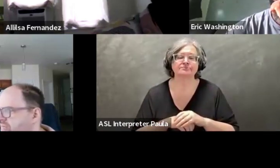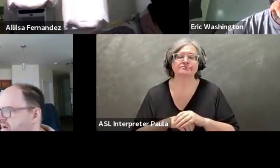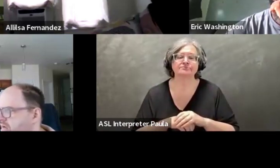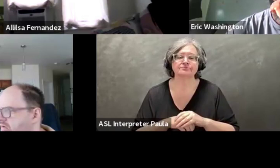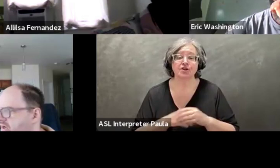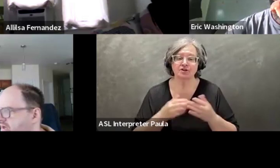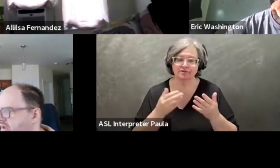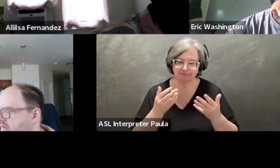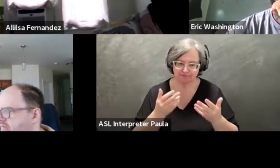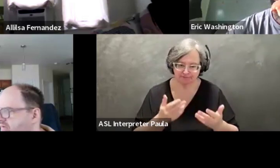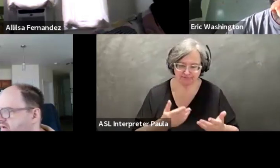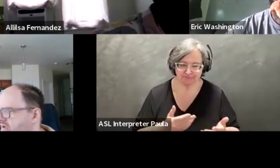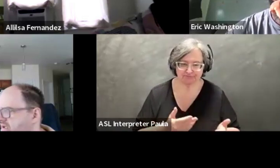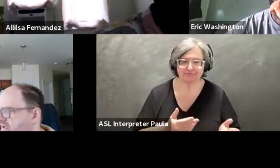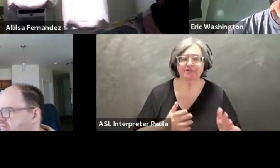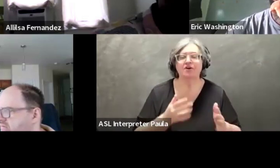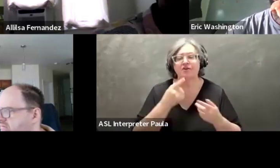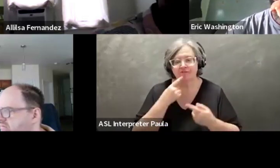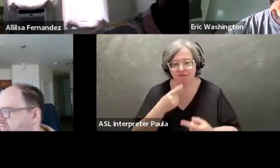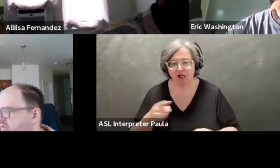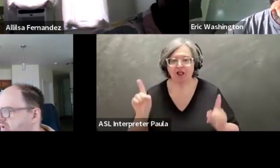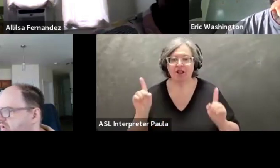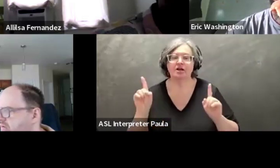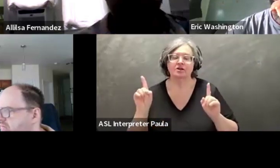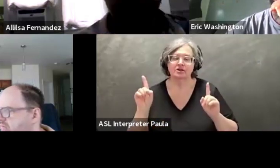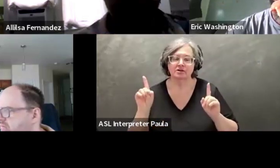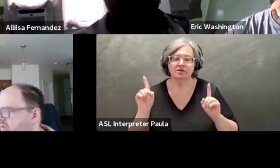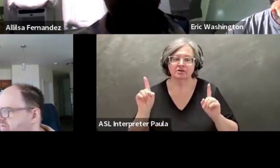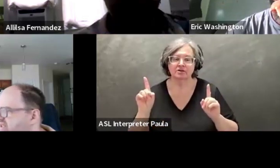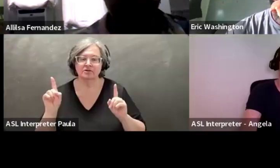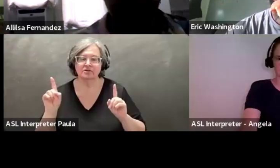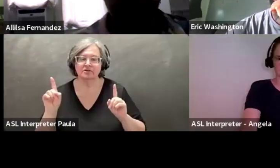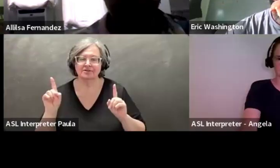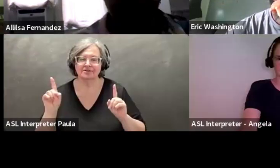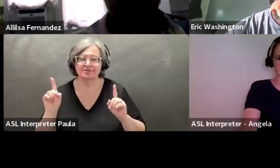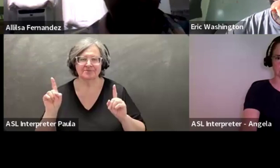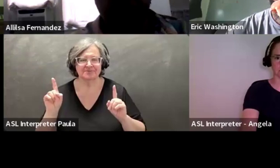from there. And then finally, I. It was like a number of things.